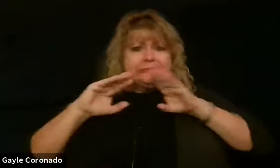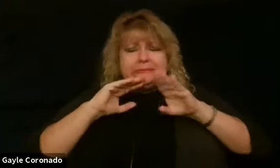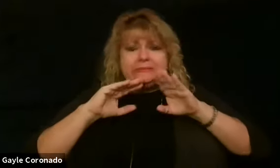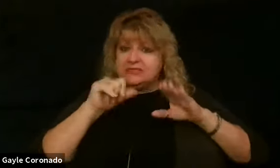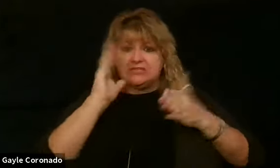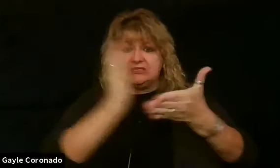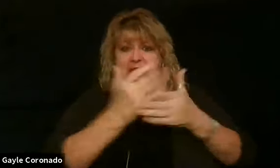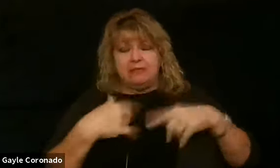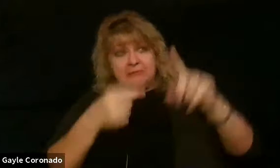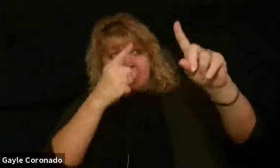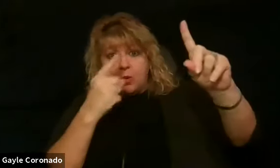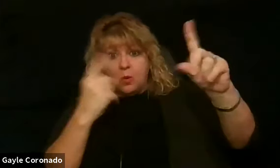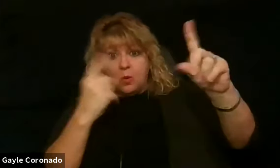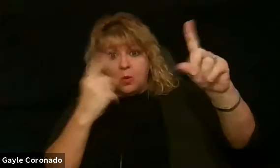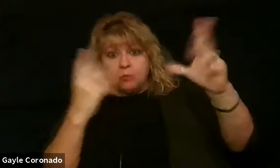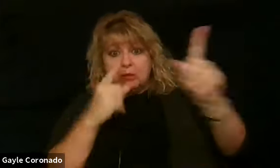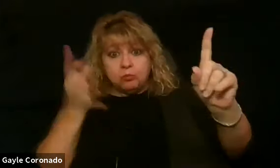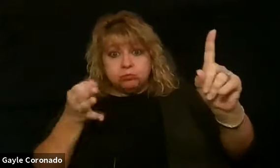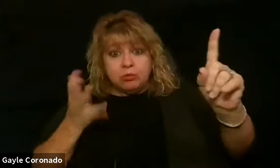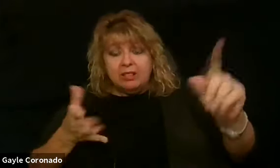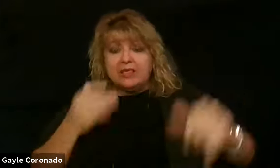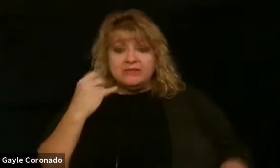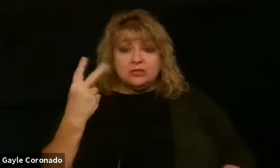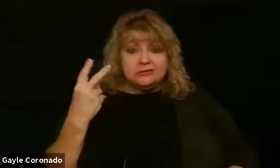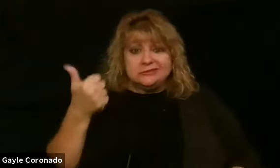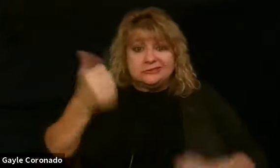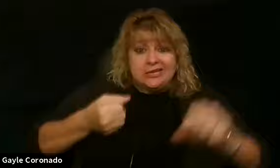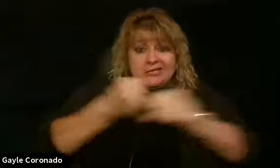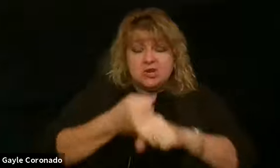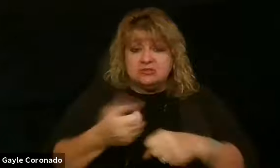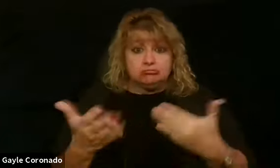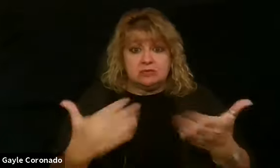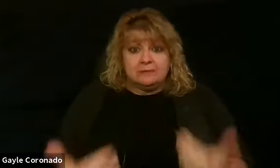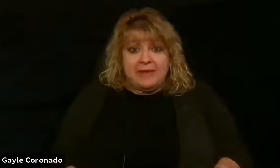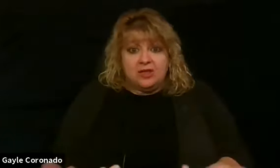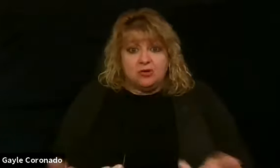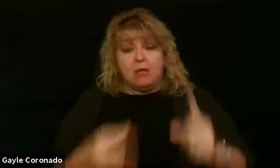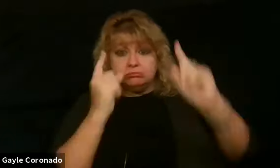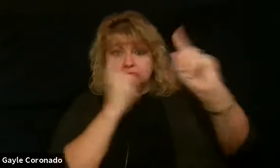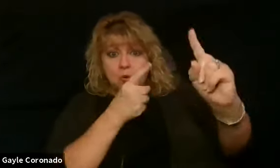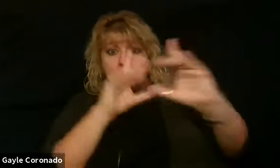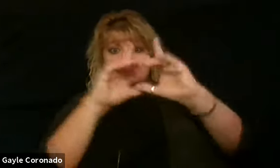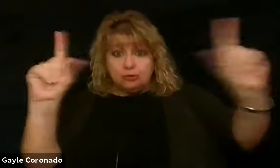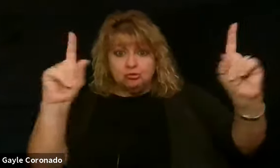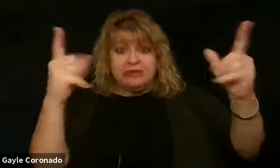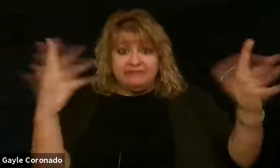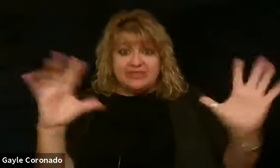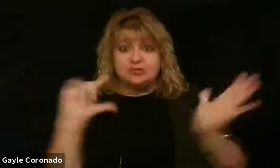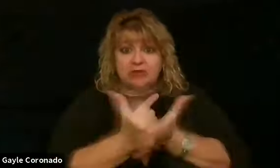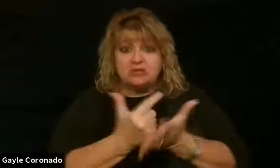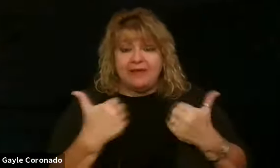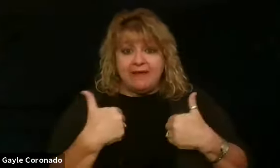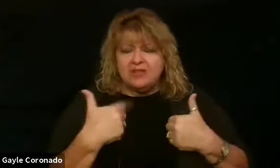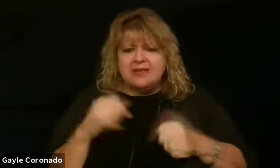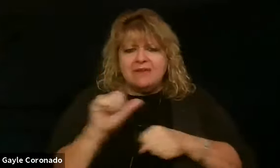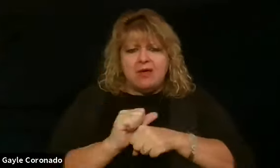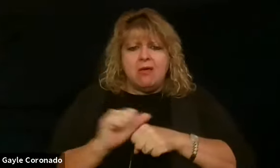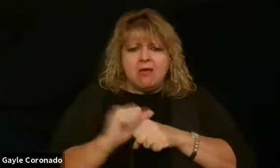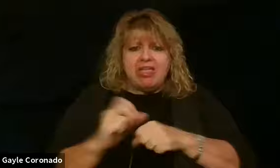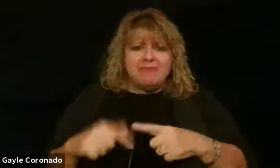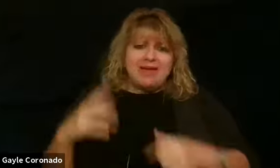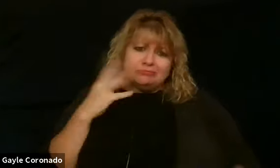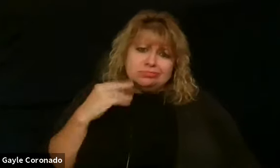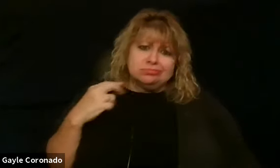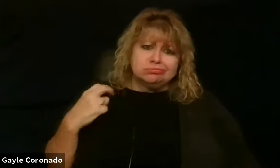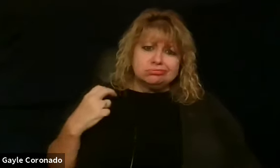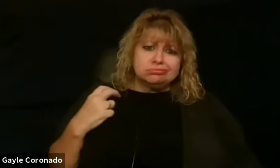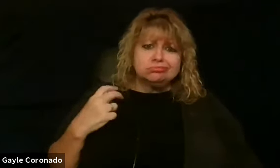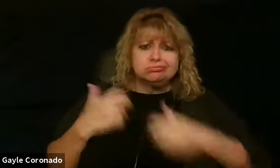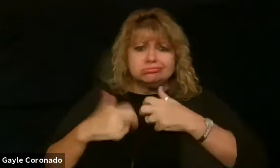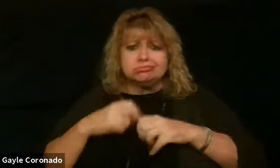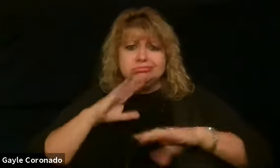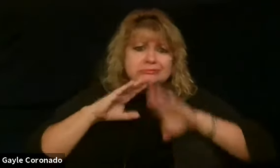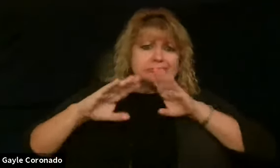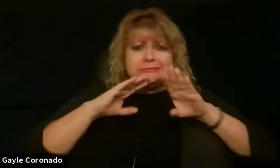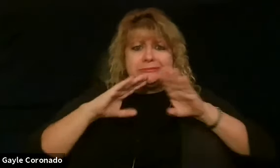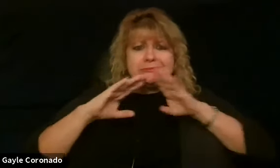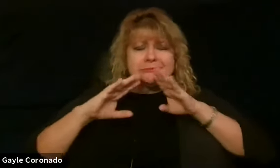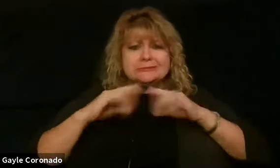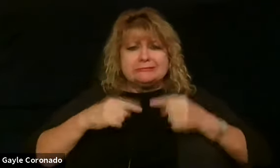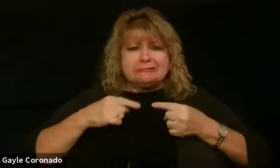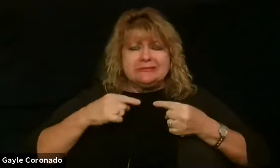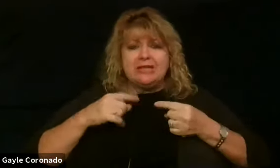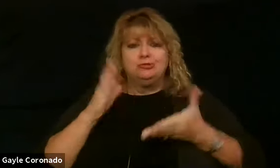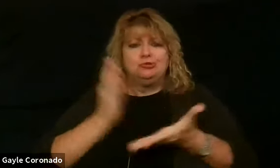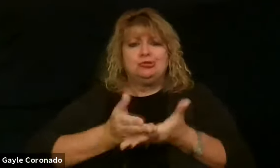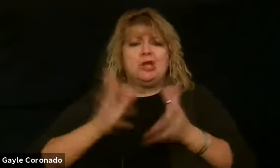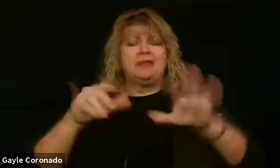I'm determined to get that if it takes me 10 years so be it. I will get my degree, because I went through all this of a journey and the troubles and everything to just drop out now be crazy.